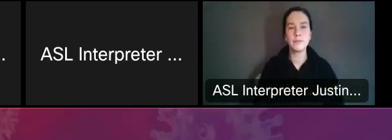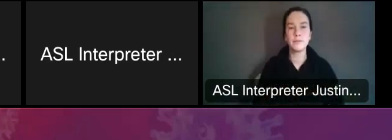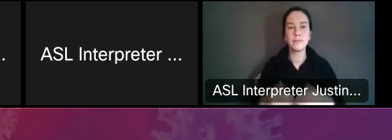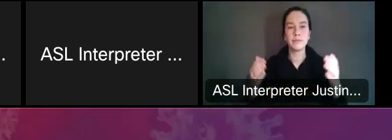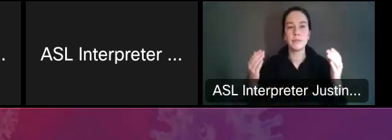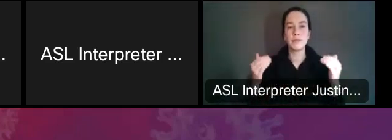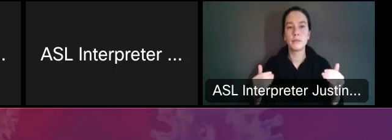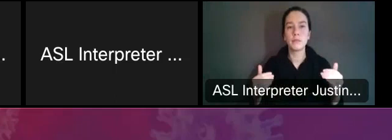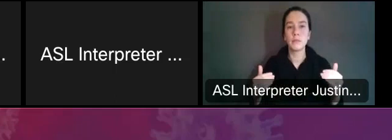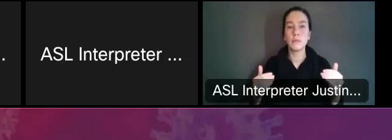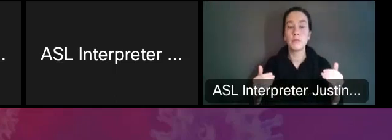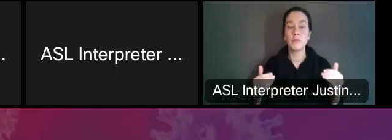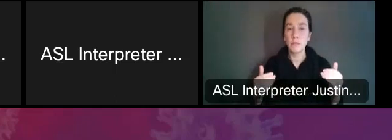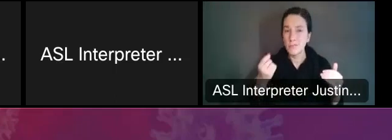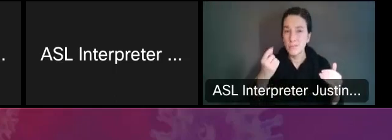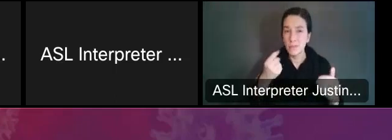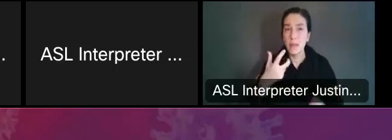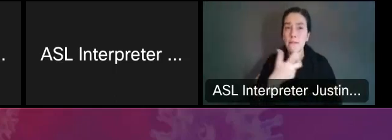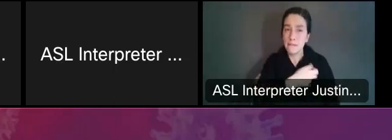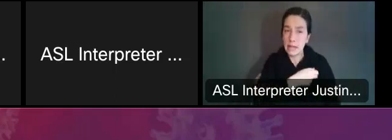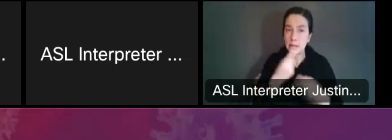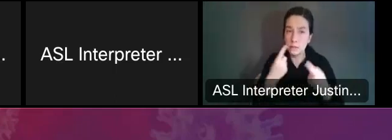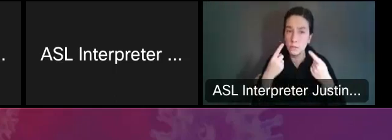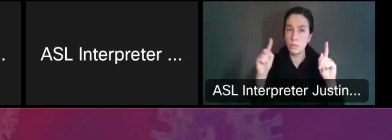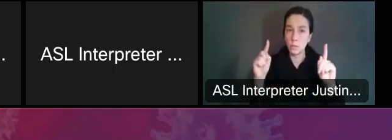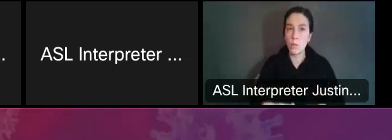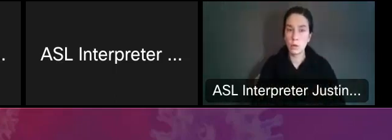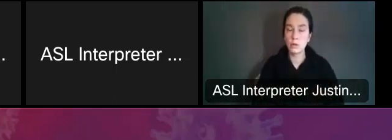We know that the vaccine helps reduce.